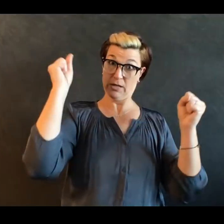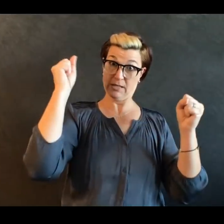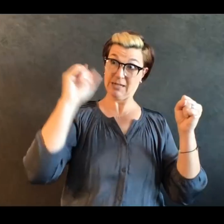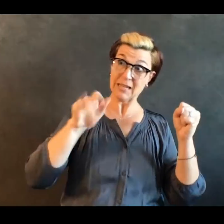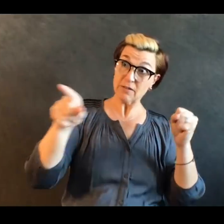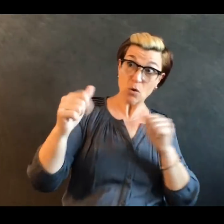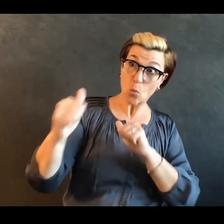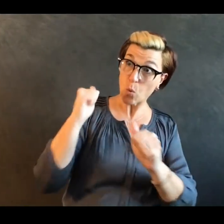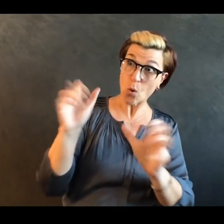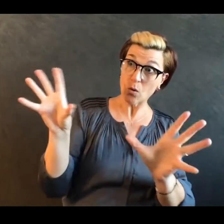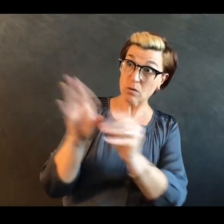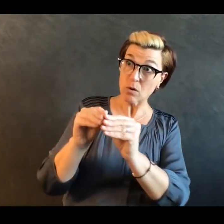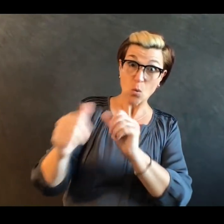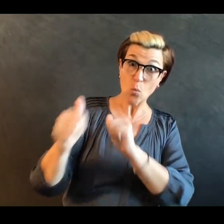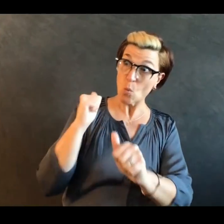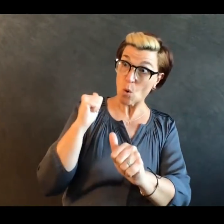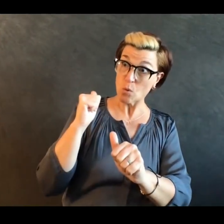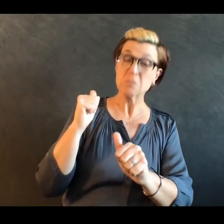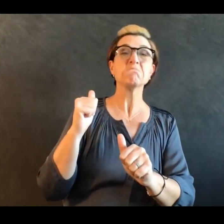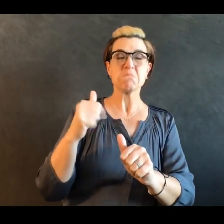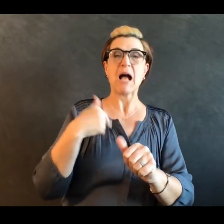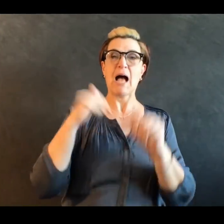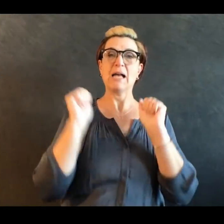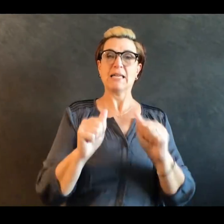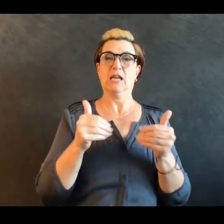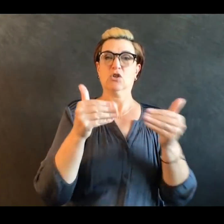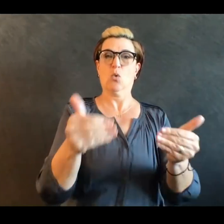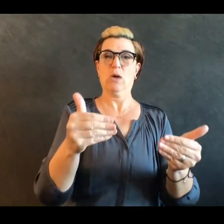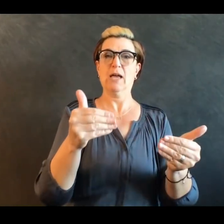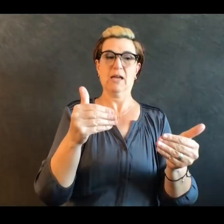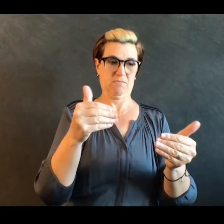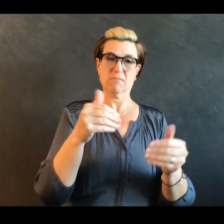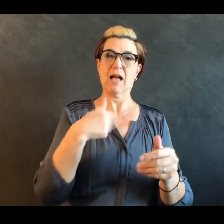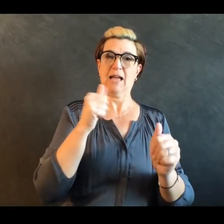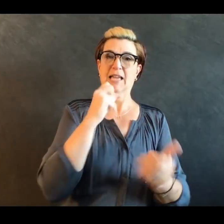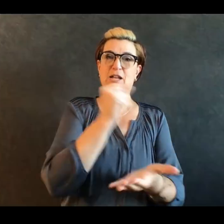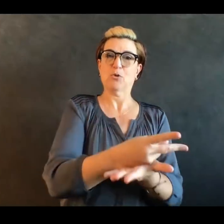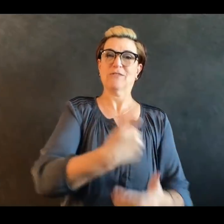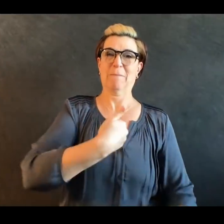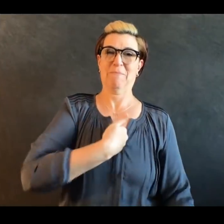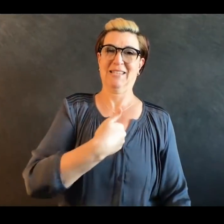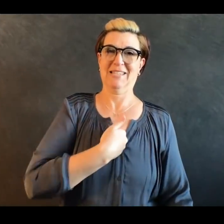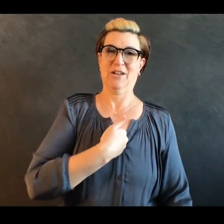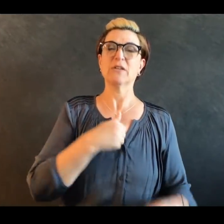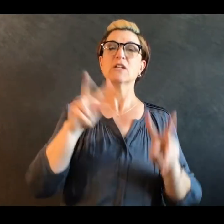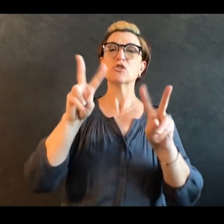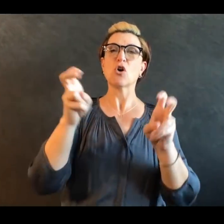it's called the Senate's practice of gaveling into so-called pro forma